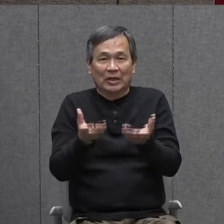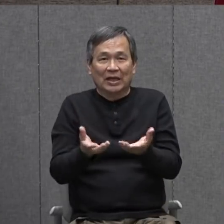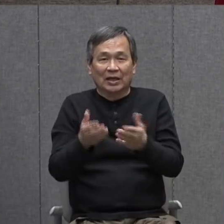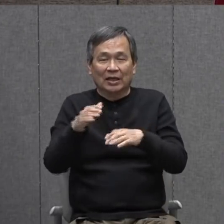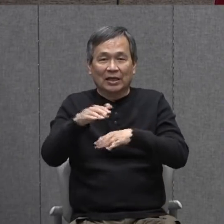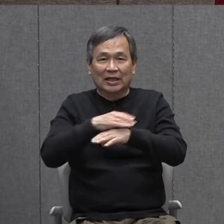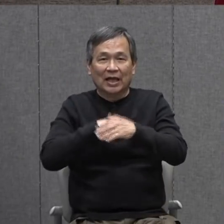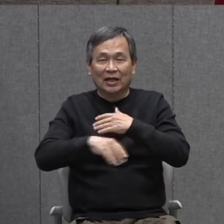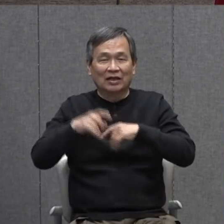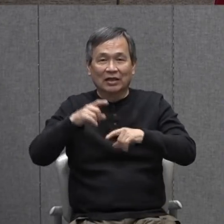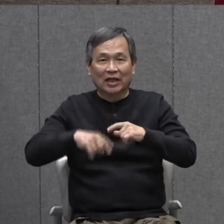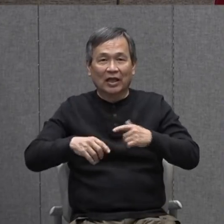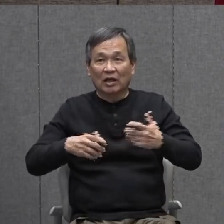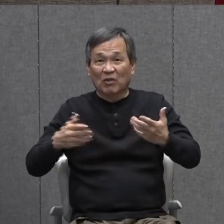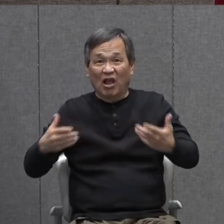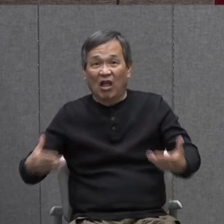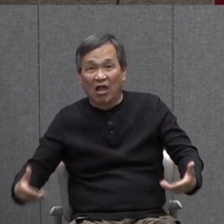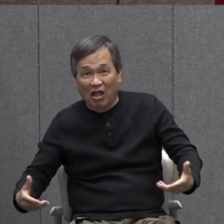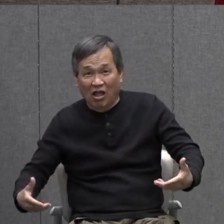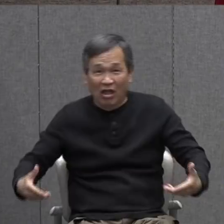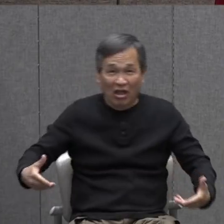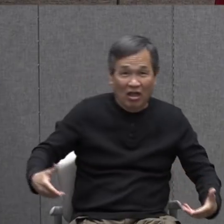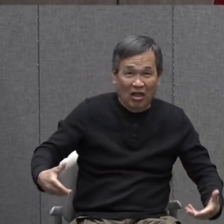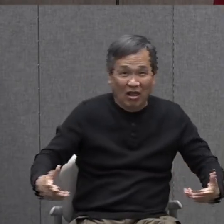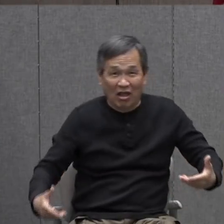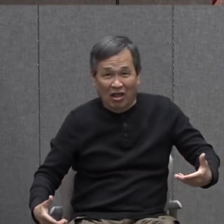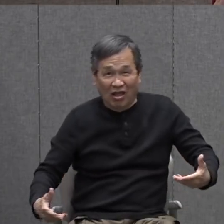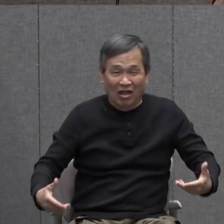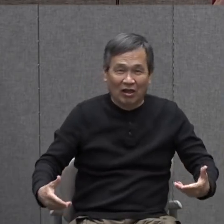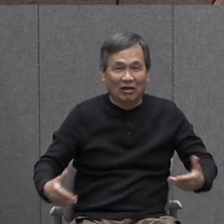It can't be heavy and it can't be gigantic.